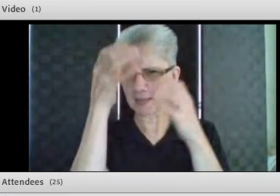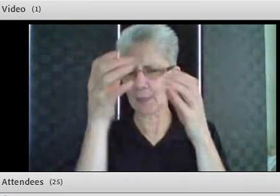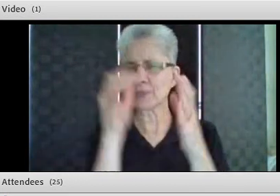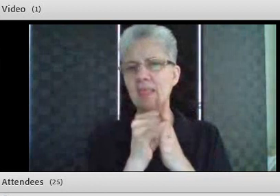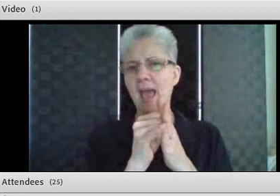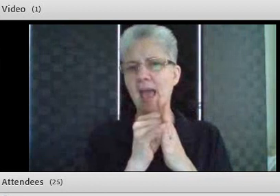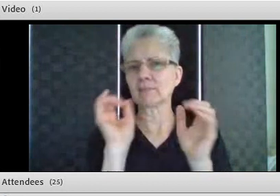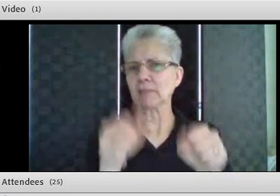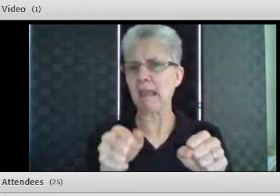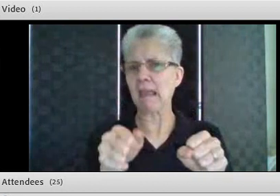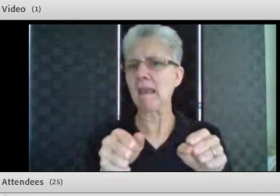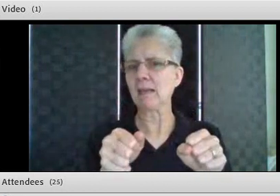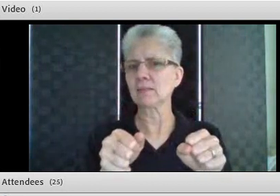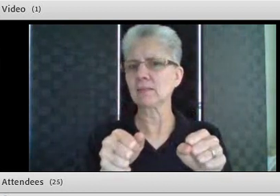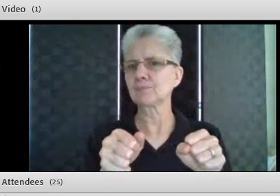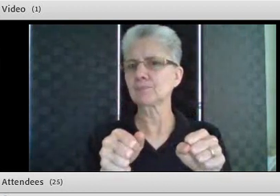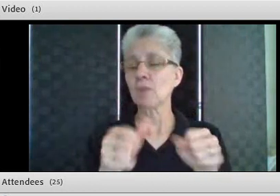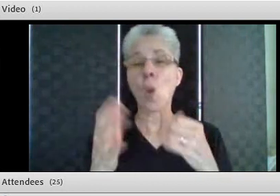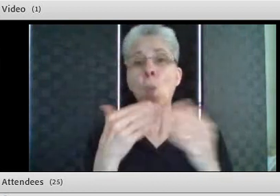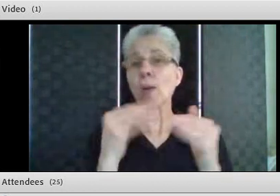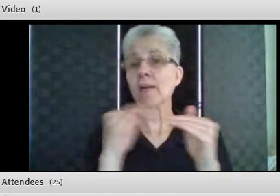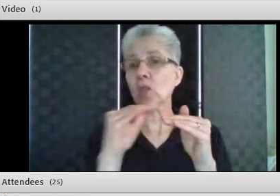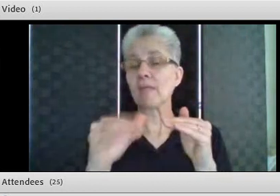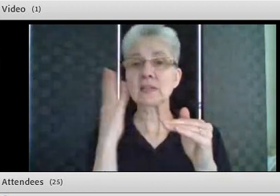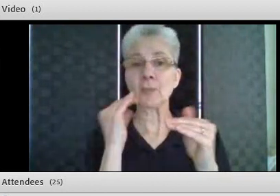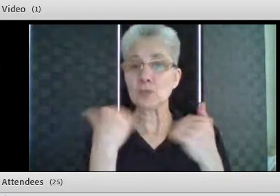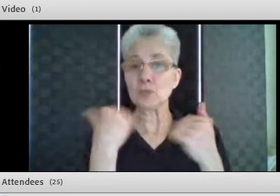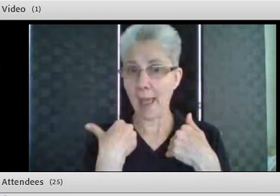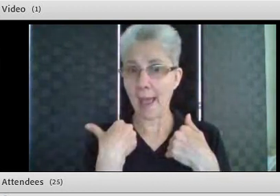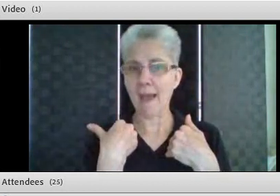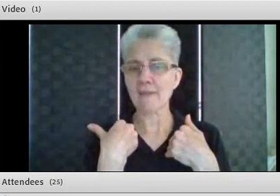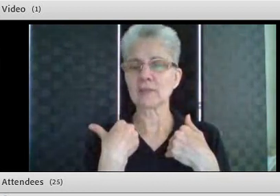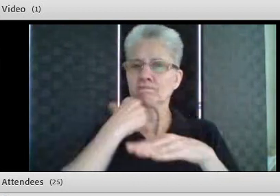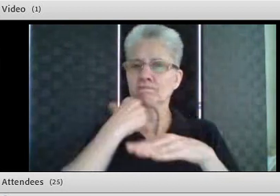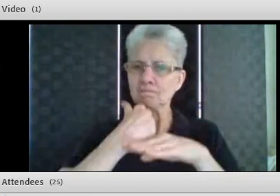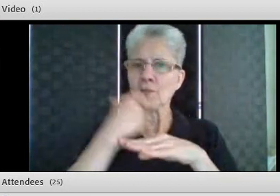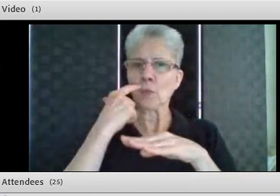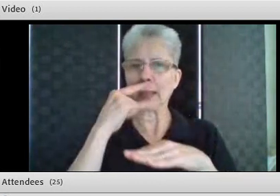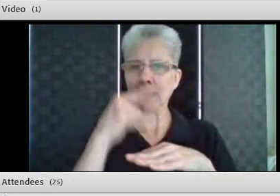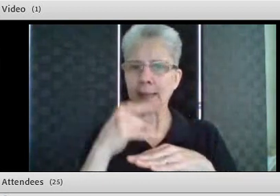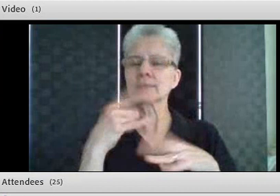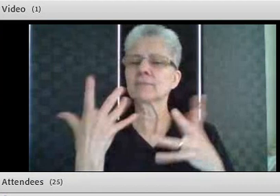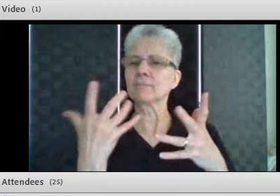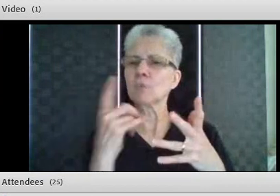but the point is, you know, these are simple musical concepts that you can --